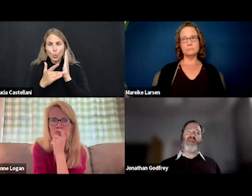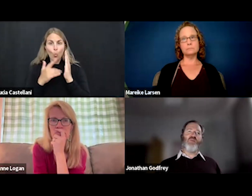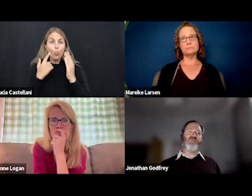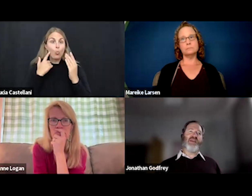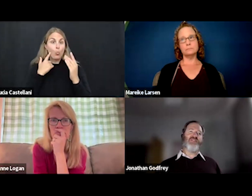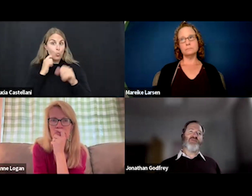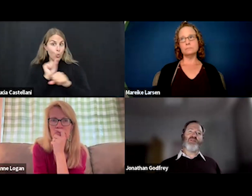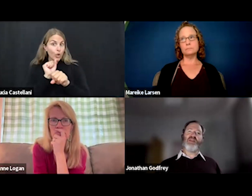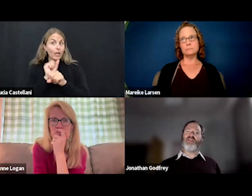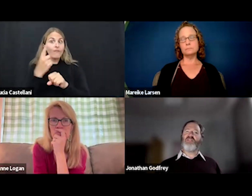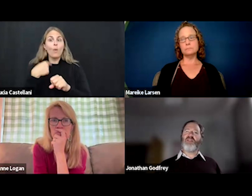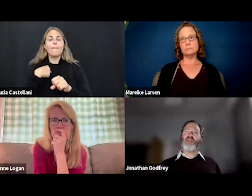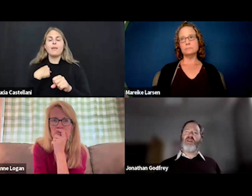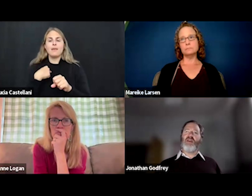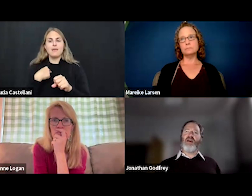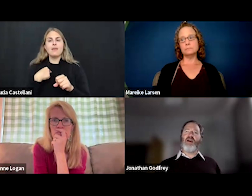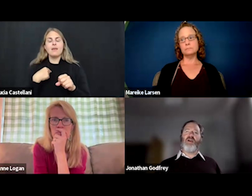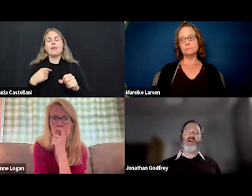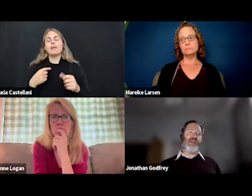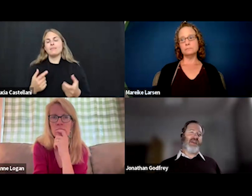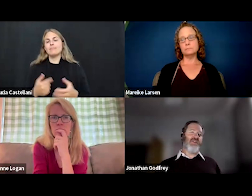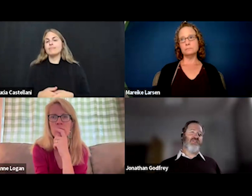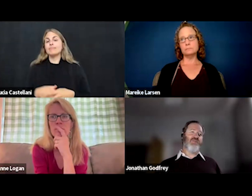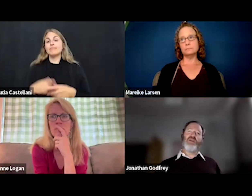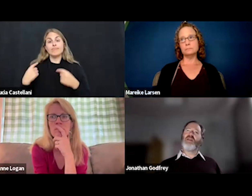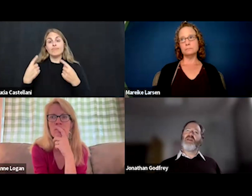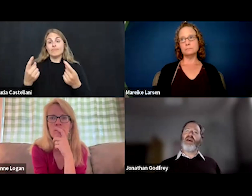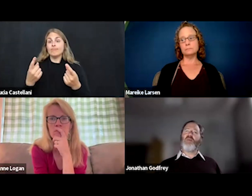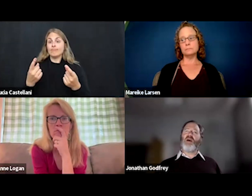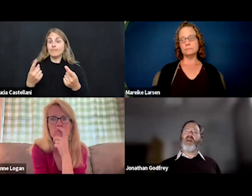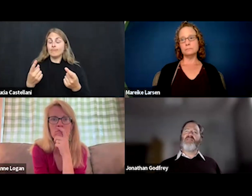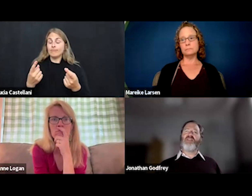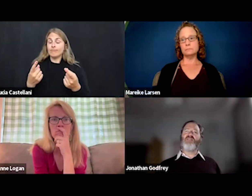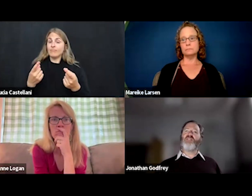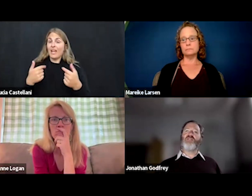able to make sure that I and you are paying attention